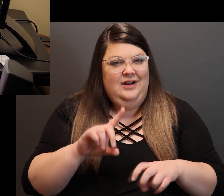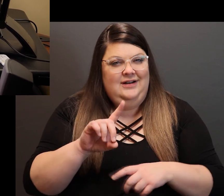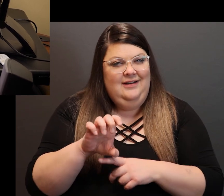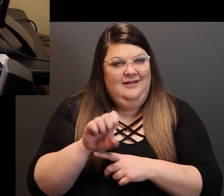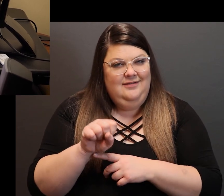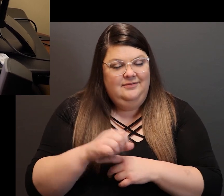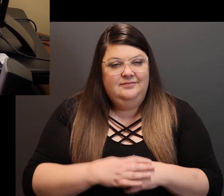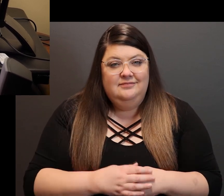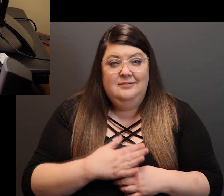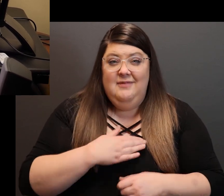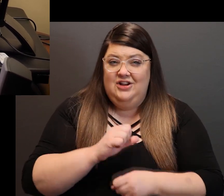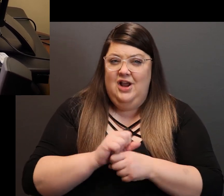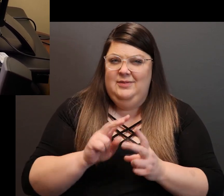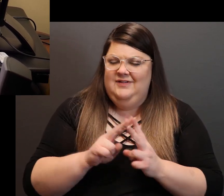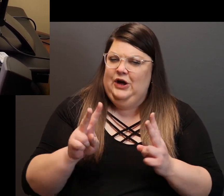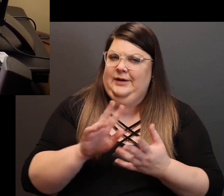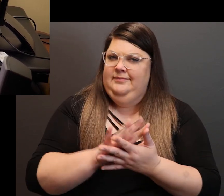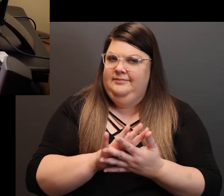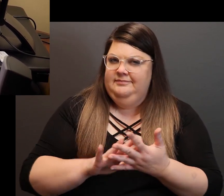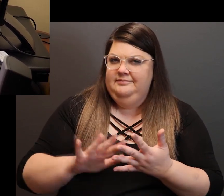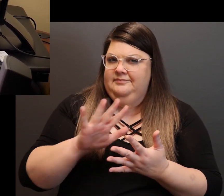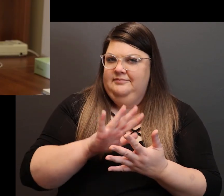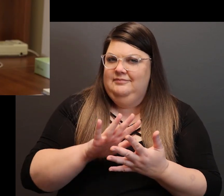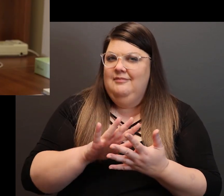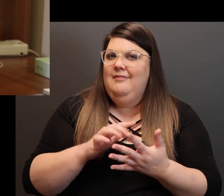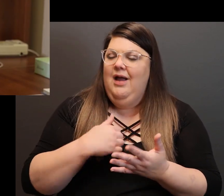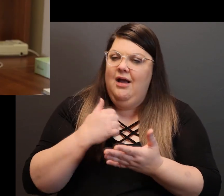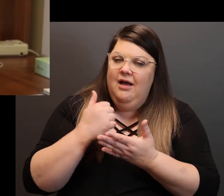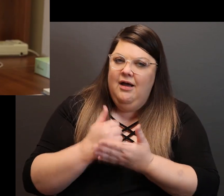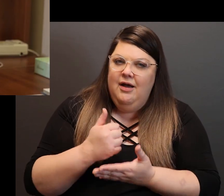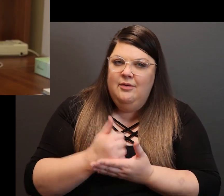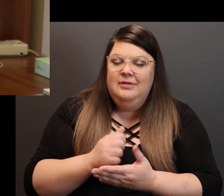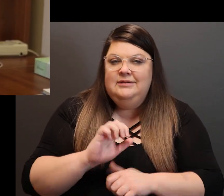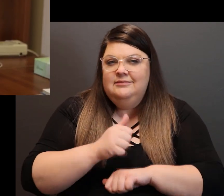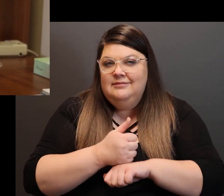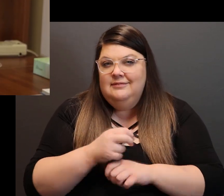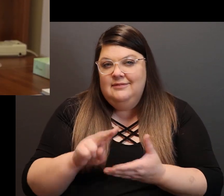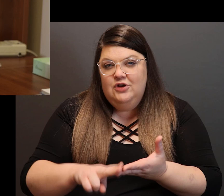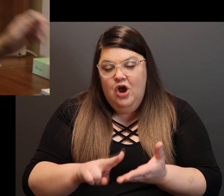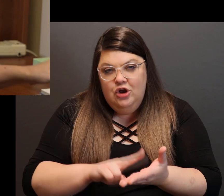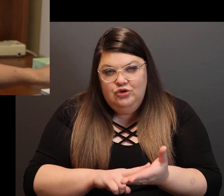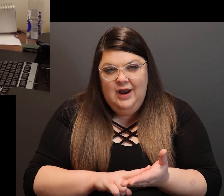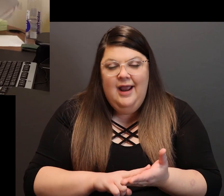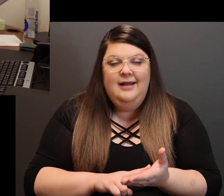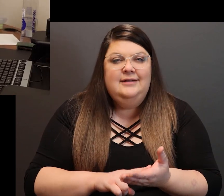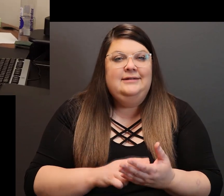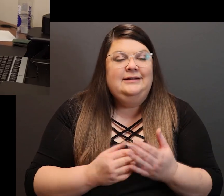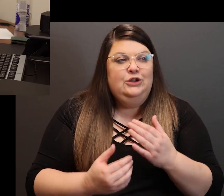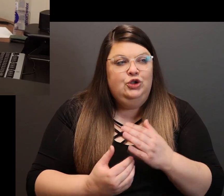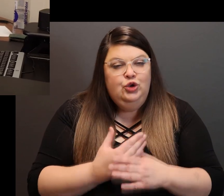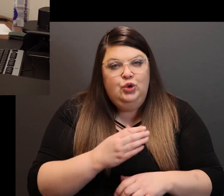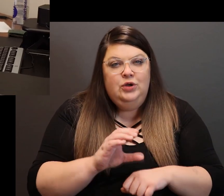My job is very esoteric. I am helping get contracts and new computer systems